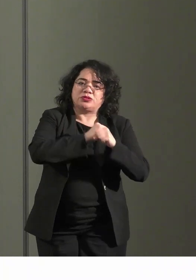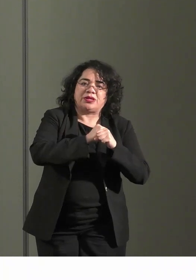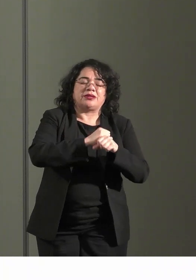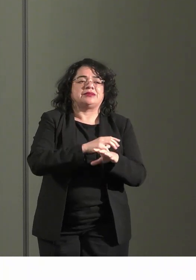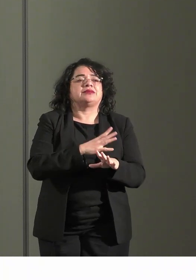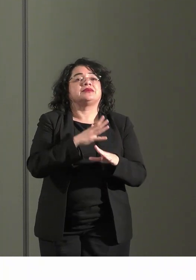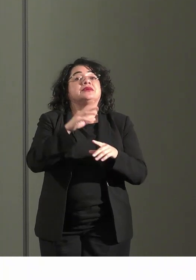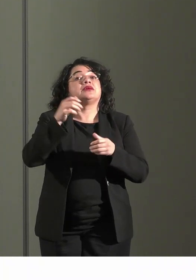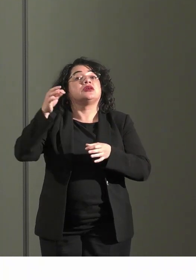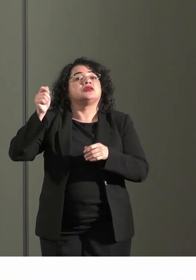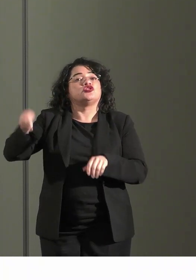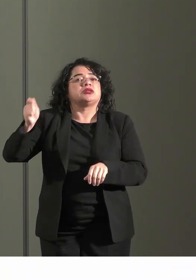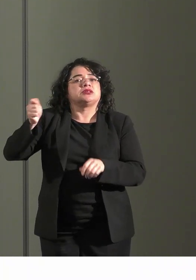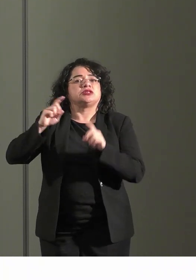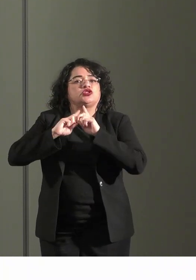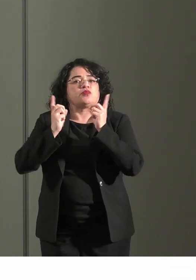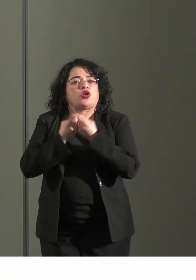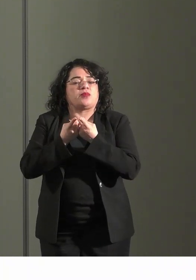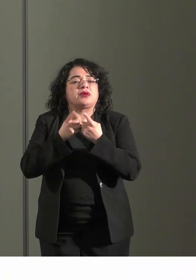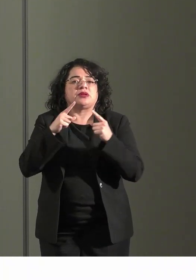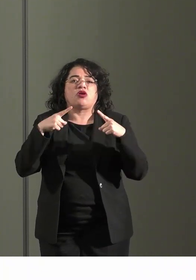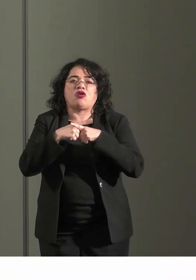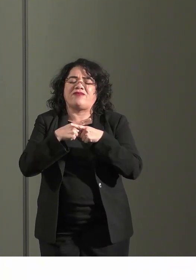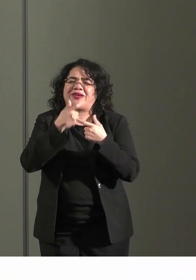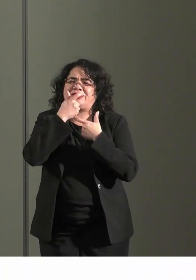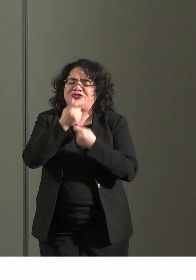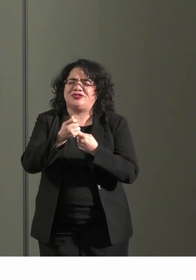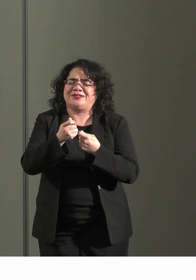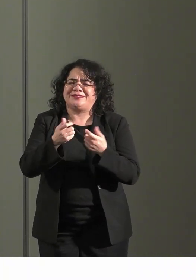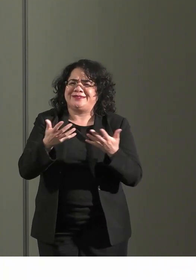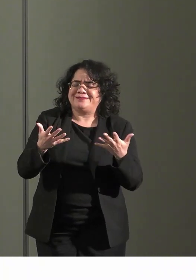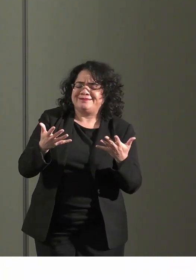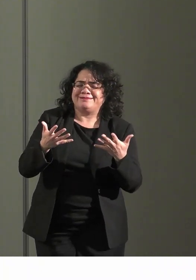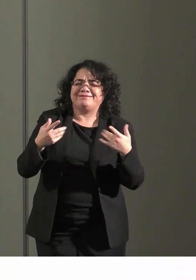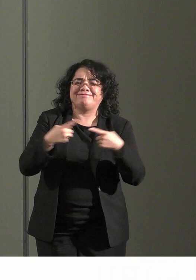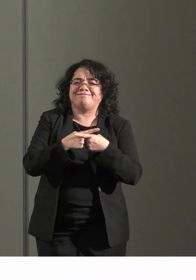Justice Department there is conflict of interest. Tell us what happens can Canada.